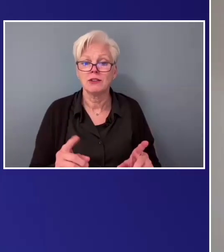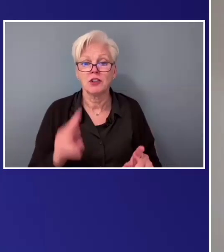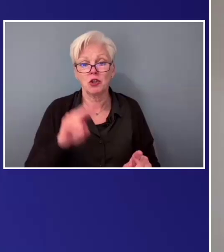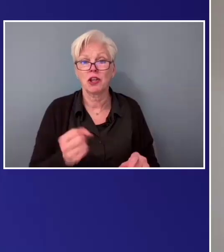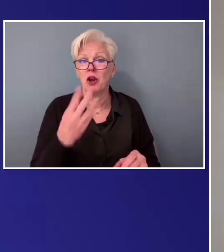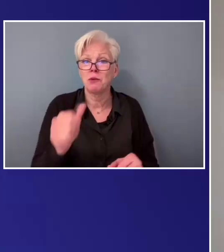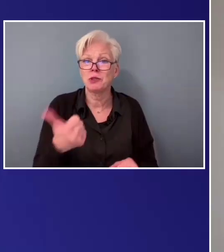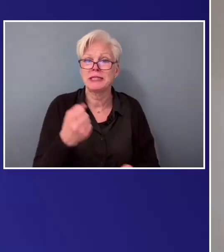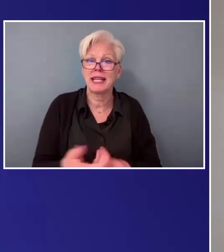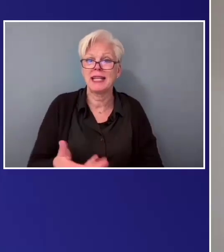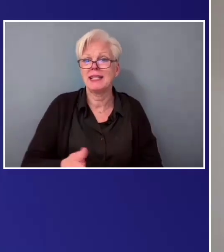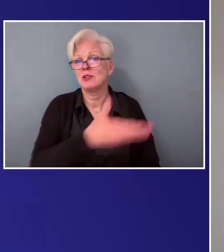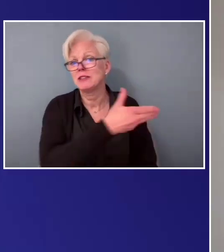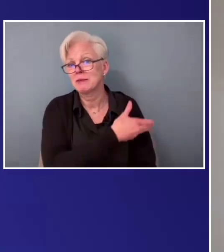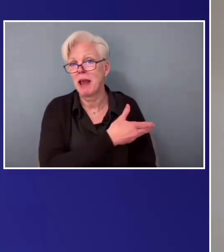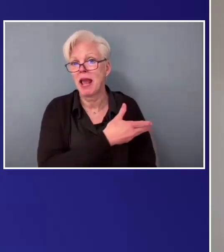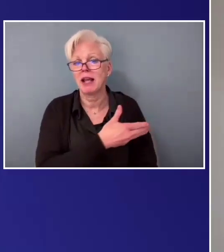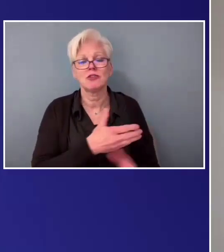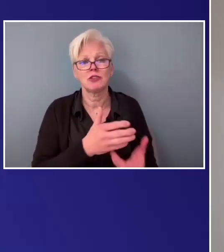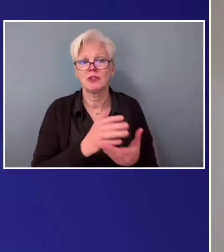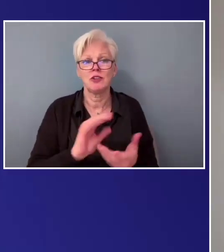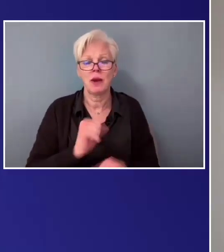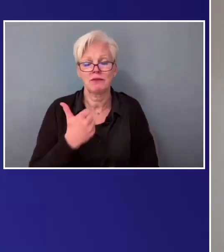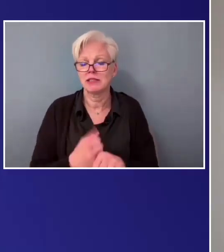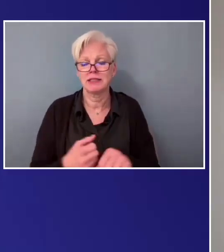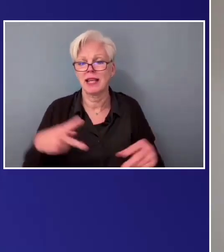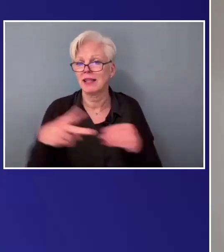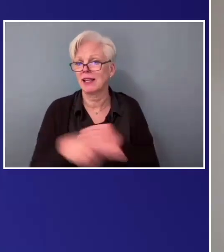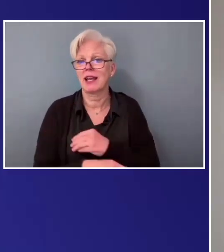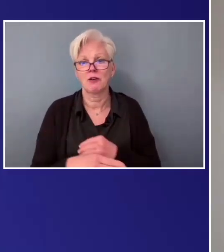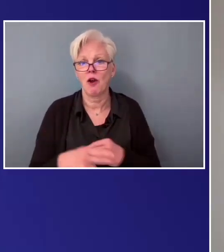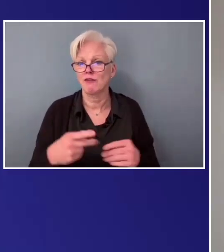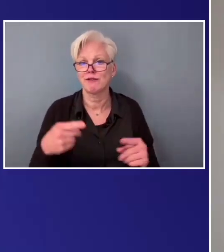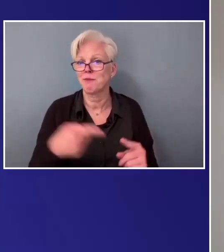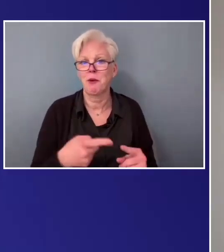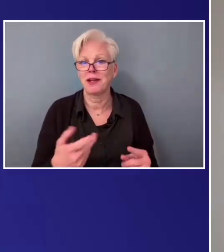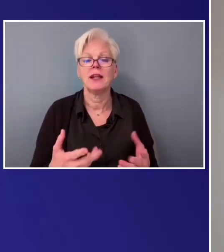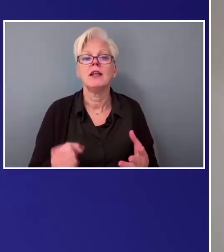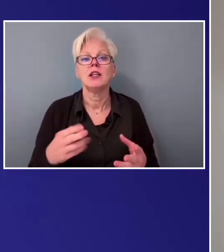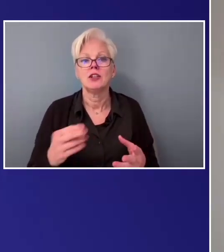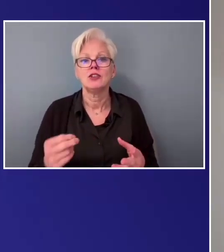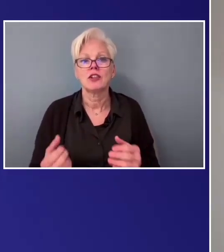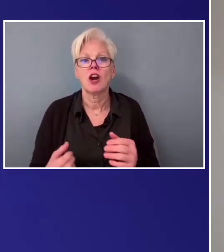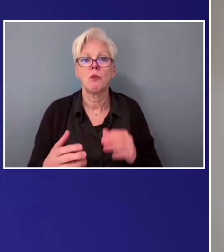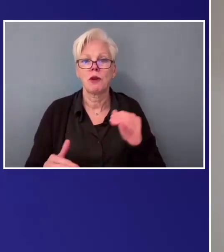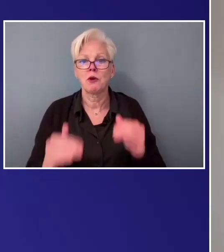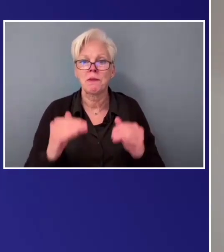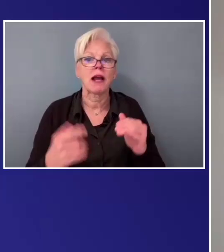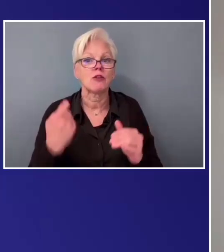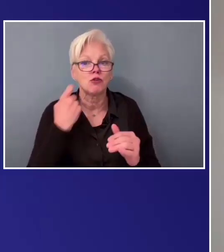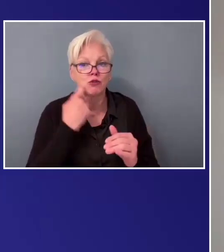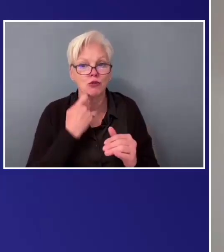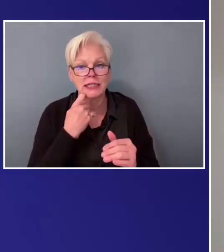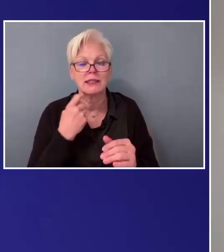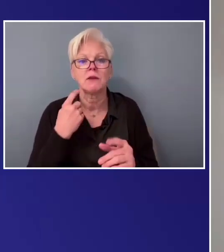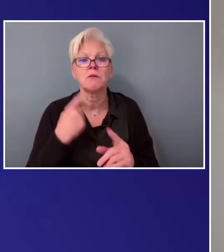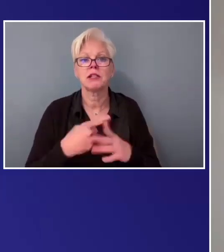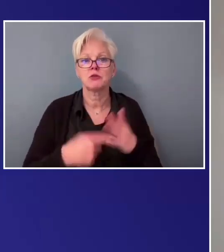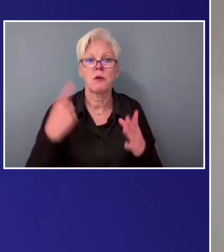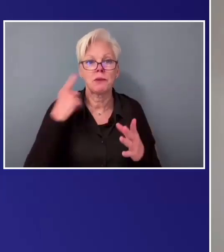past if you don't draw a cutoff at some point. So we are balancing recency plus what we think is really good coverage.